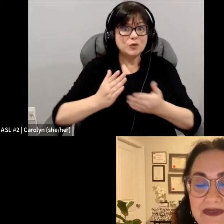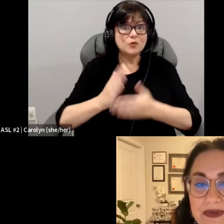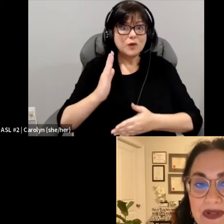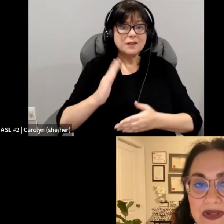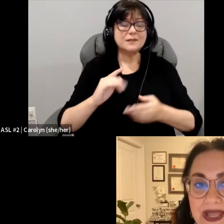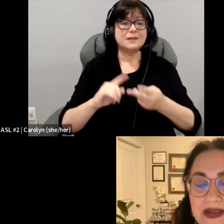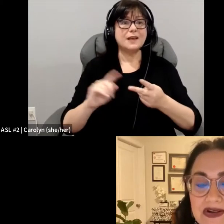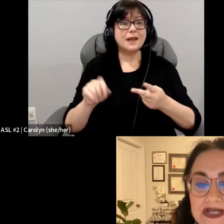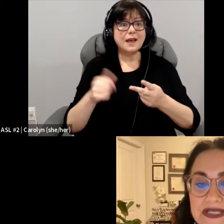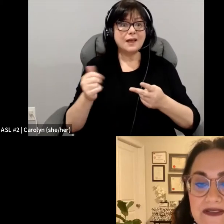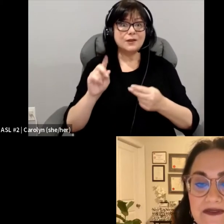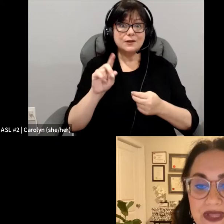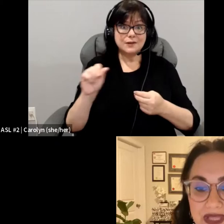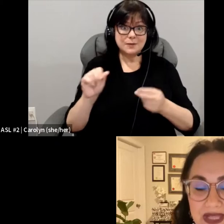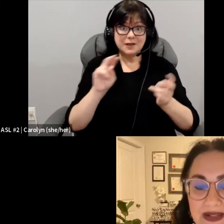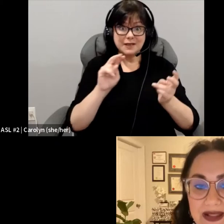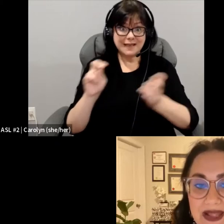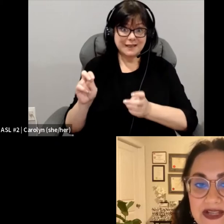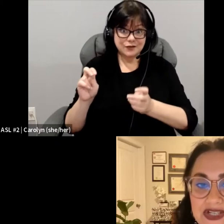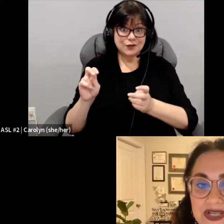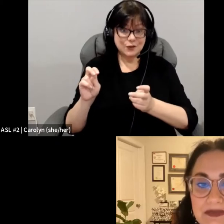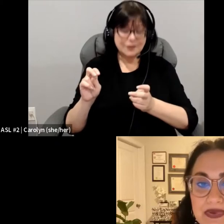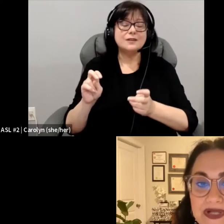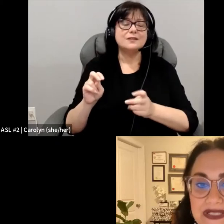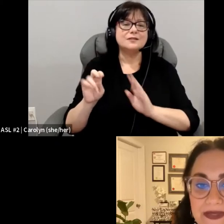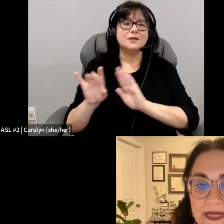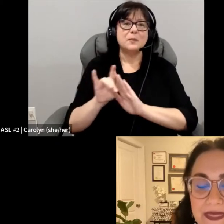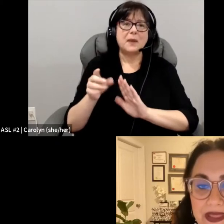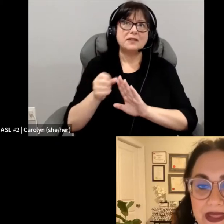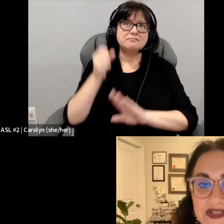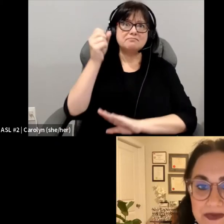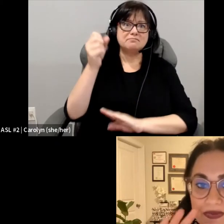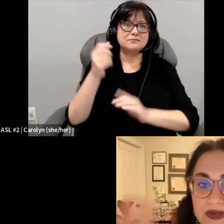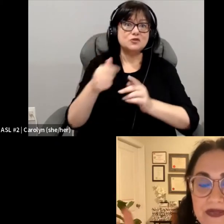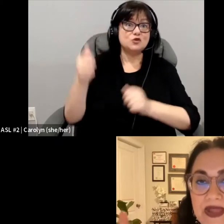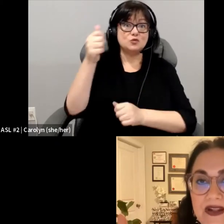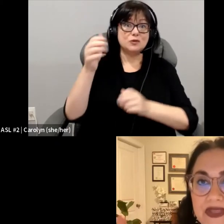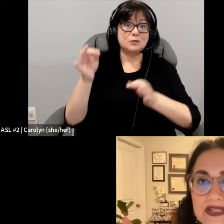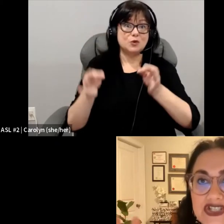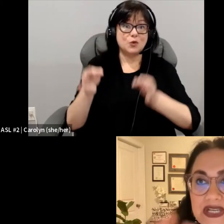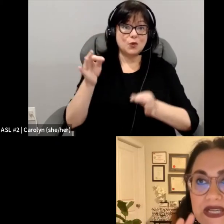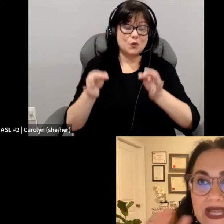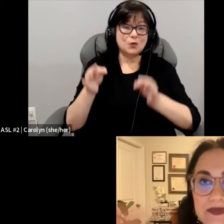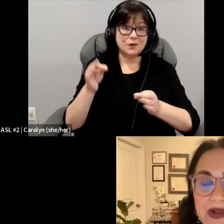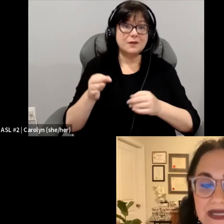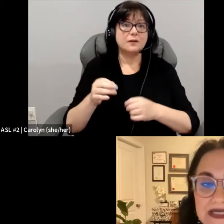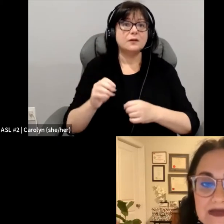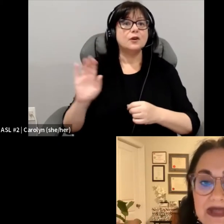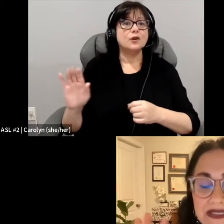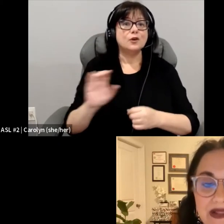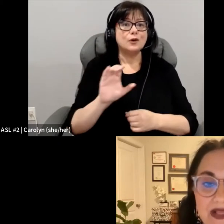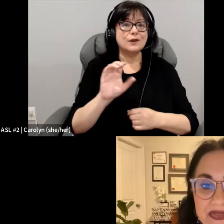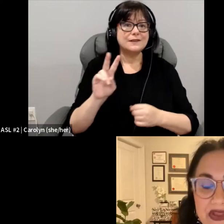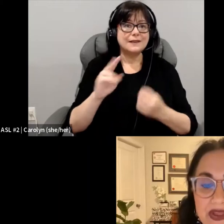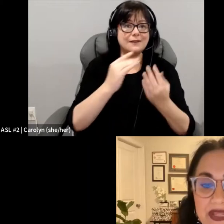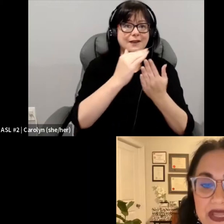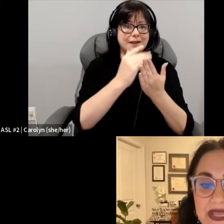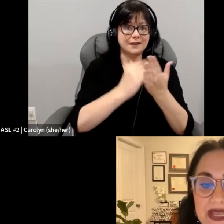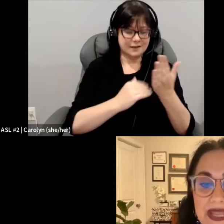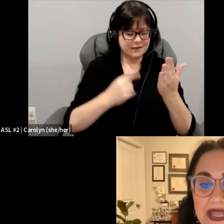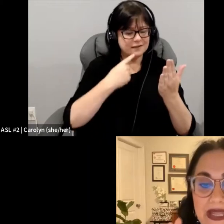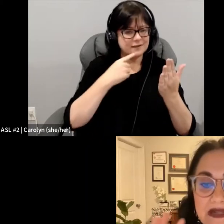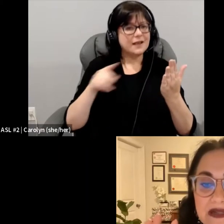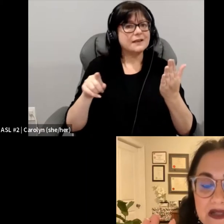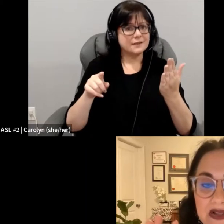IF YOU LOOK AT HER CV, SHE'S PUT IN THERE SHE HAS PRACTISED MENTAL HEALTH LAW.